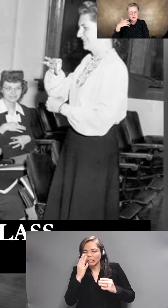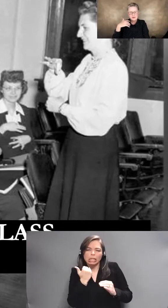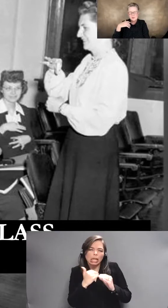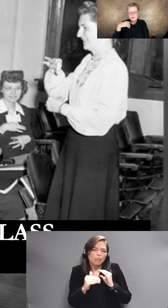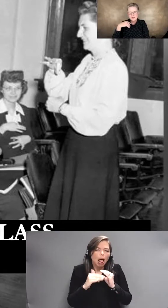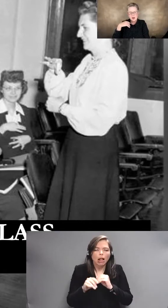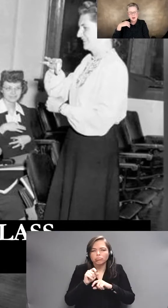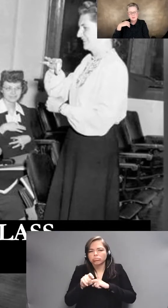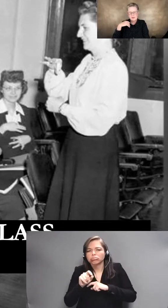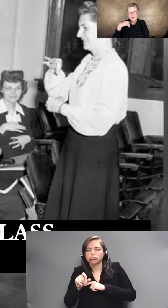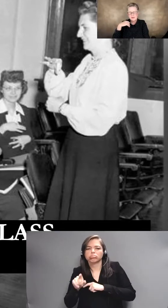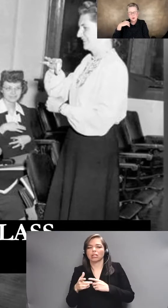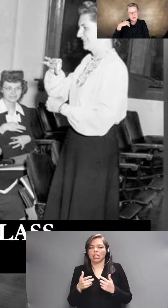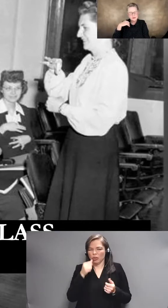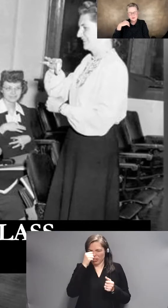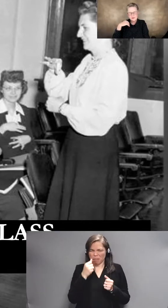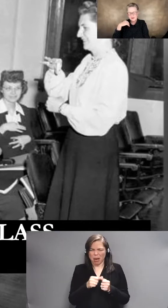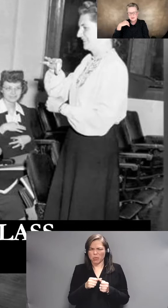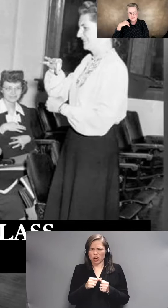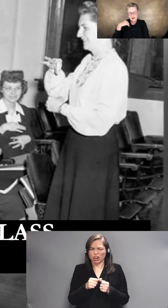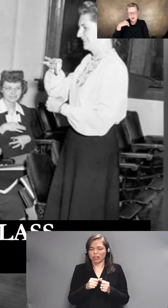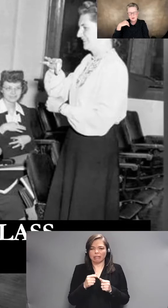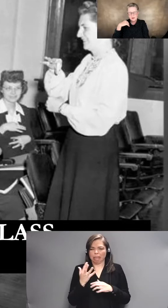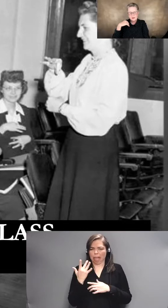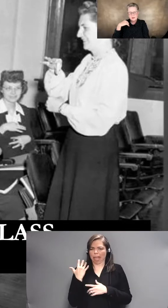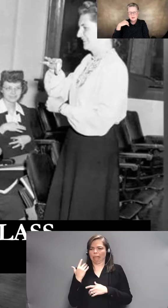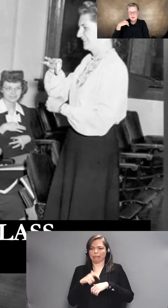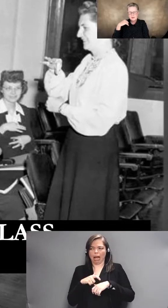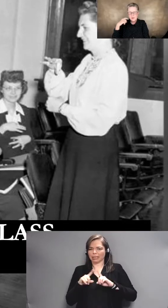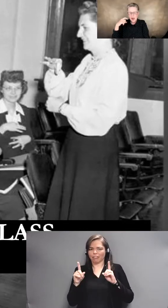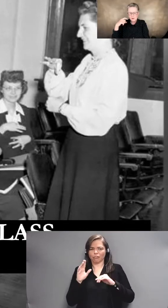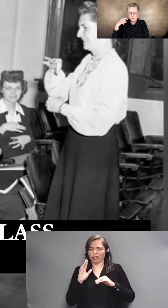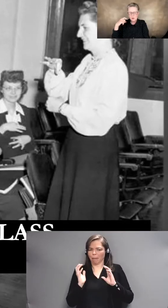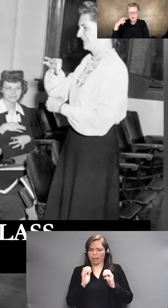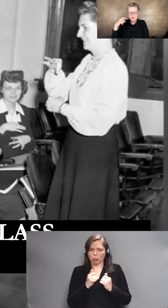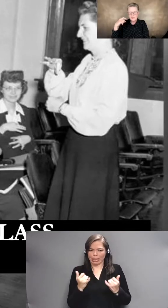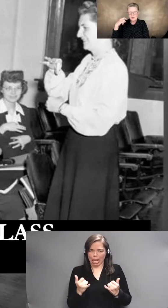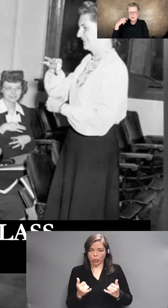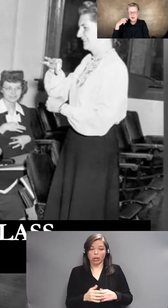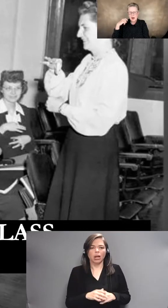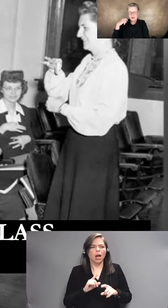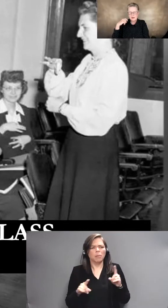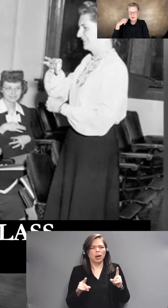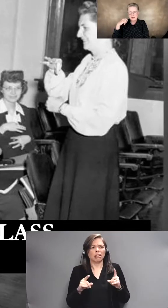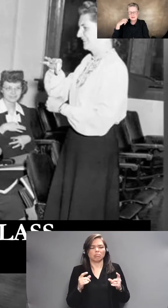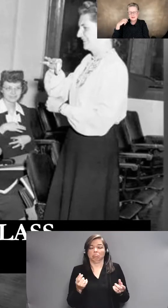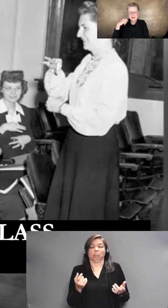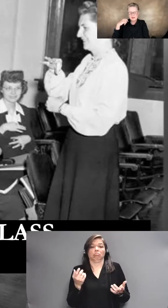this was a time that is totally different than it is now, somehow, someone emailed me back and said